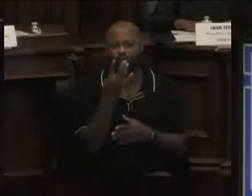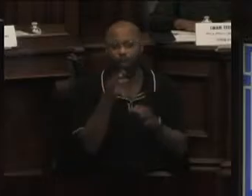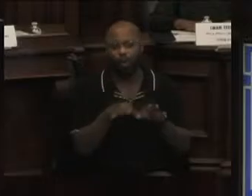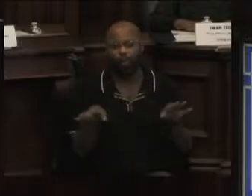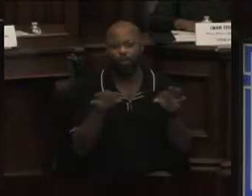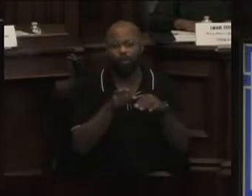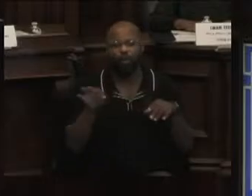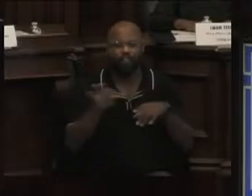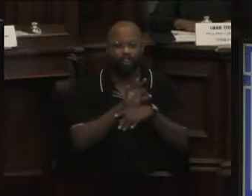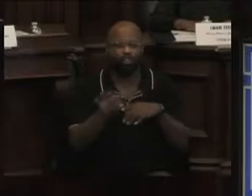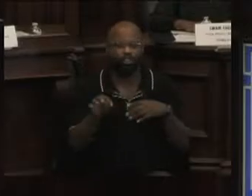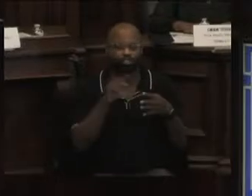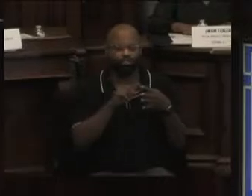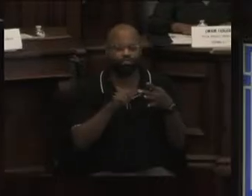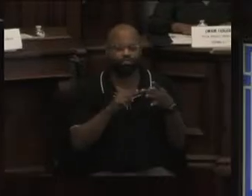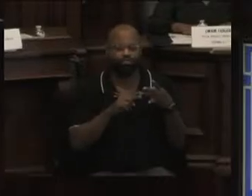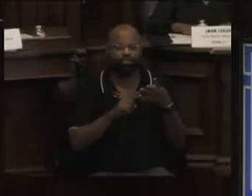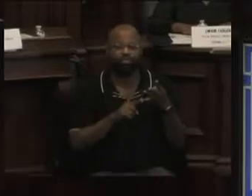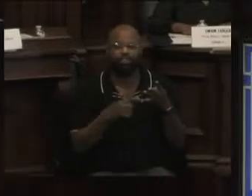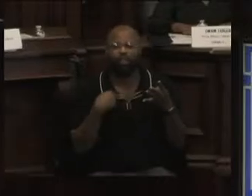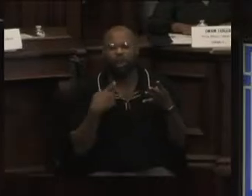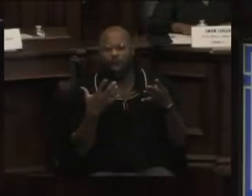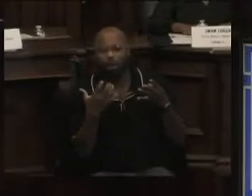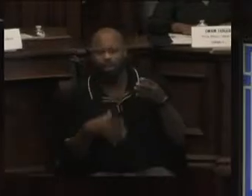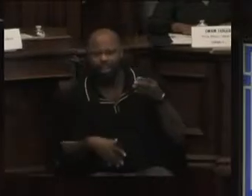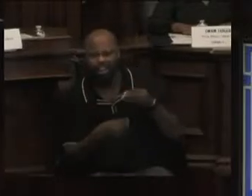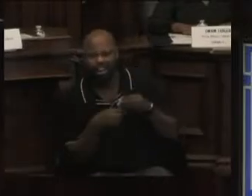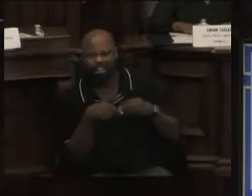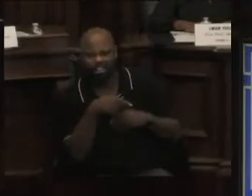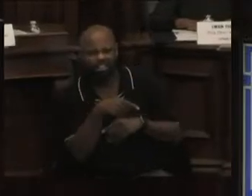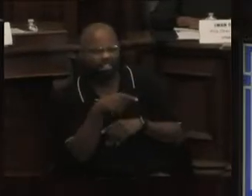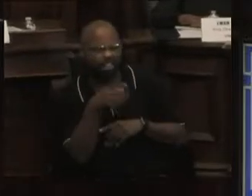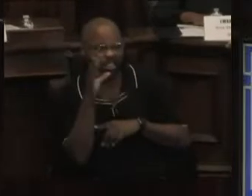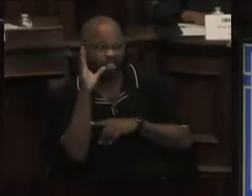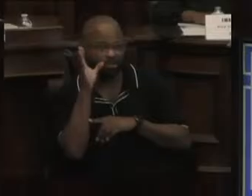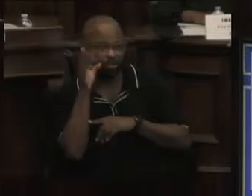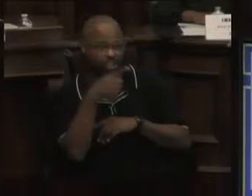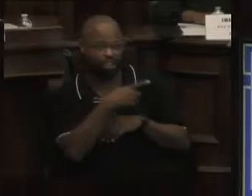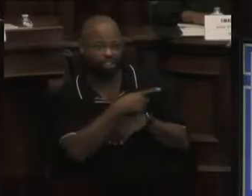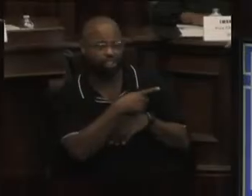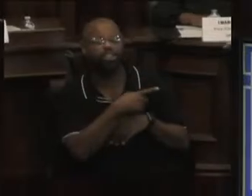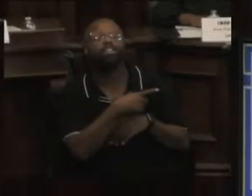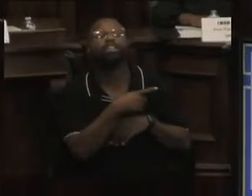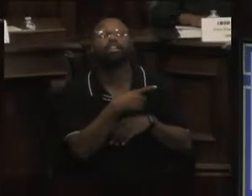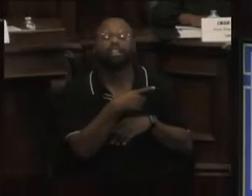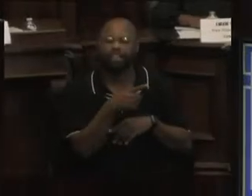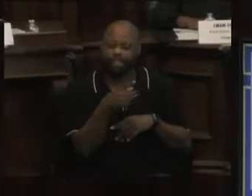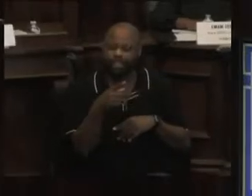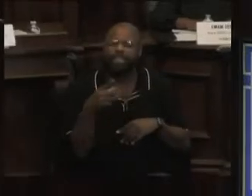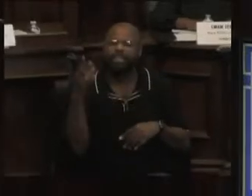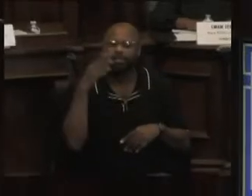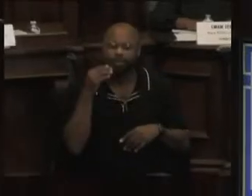It looks like a reframed role built around four key functions.